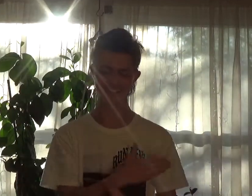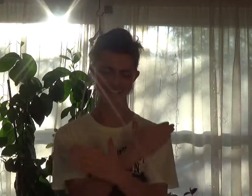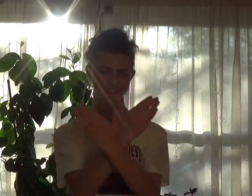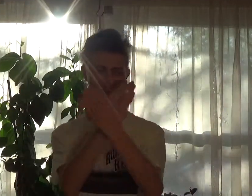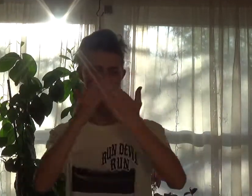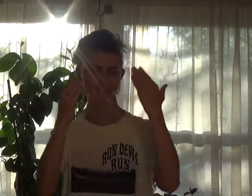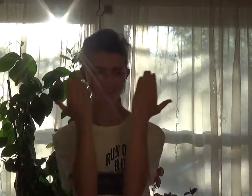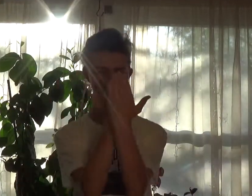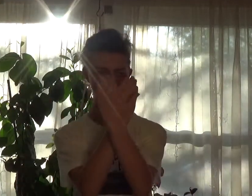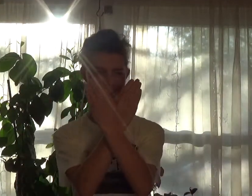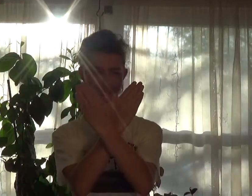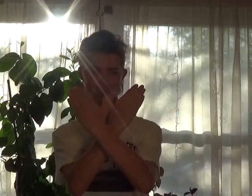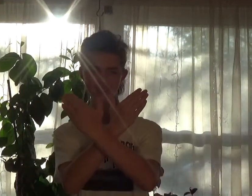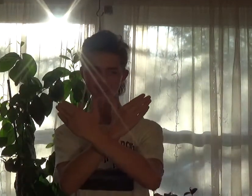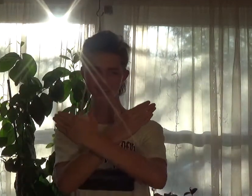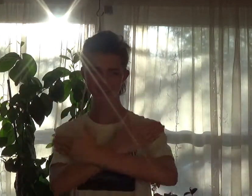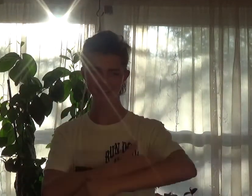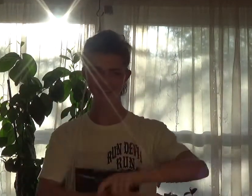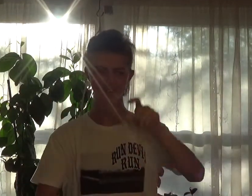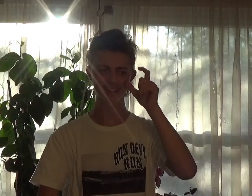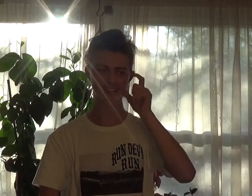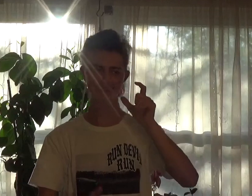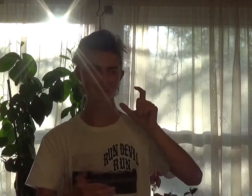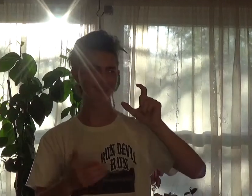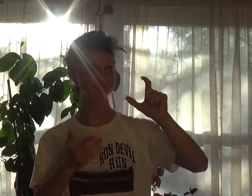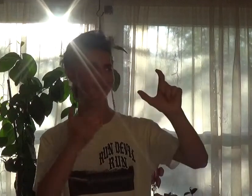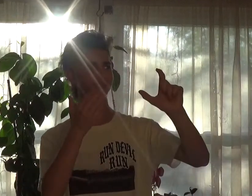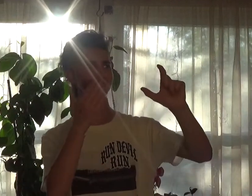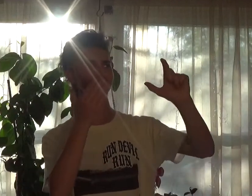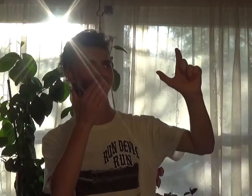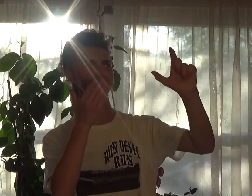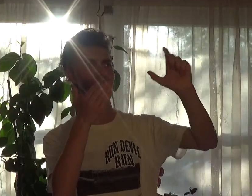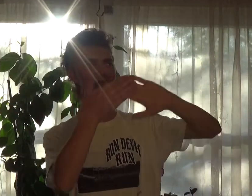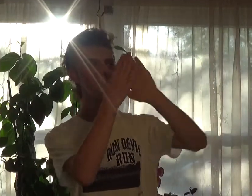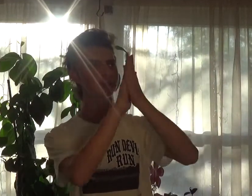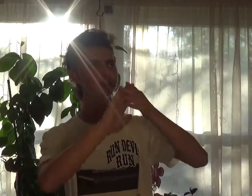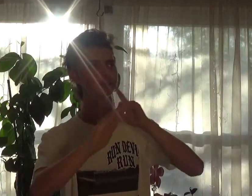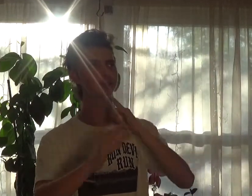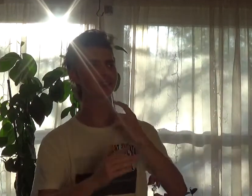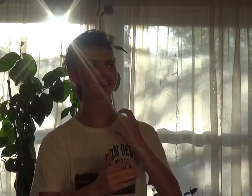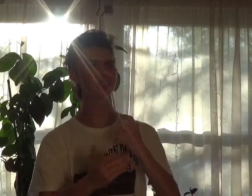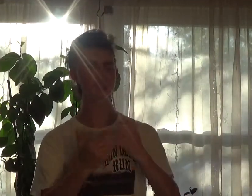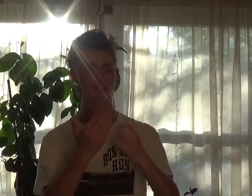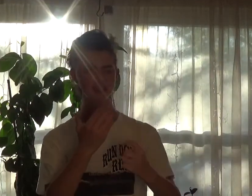The sky went dark and the moon turned red